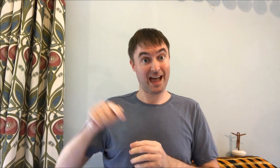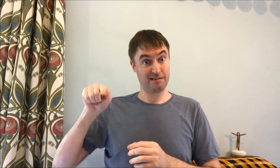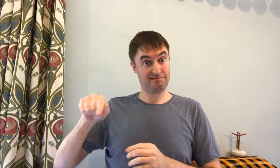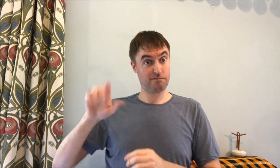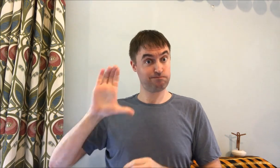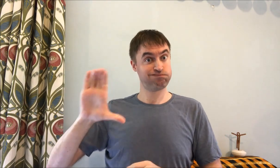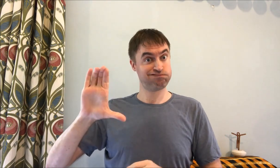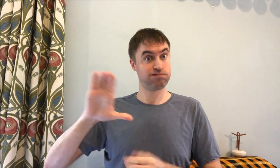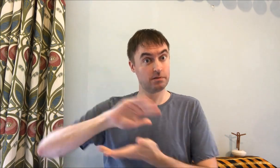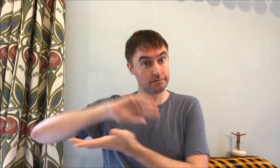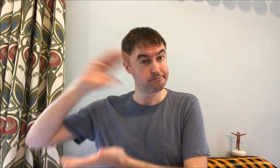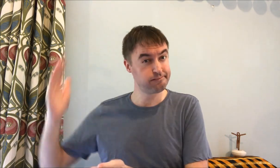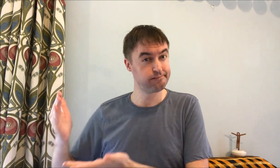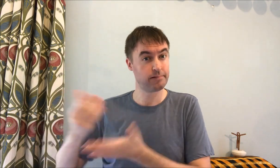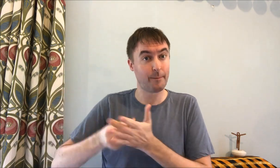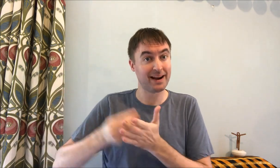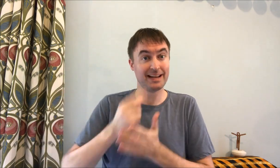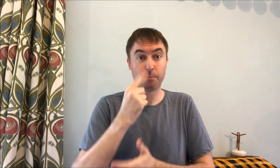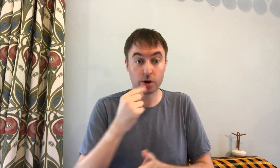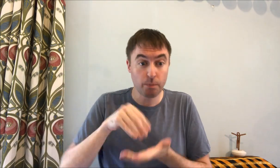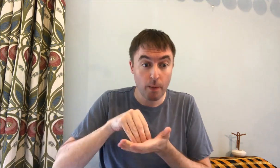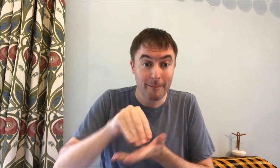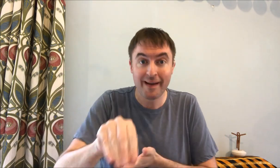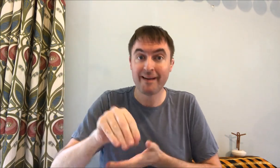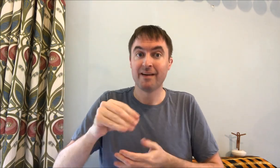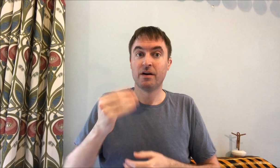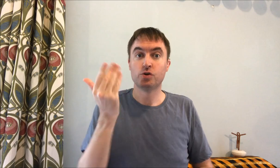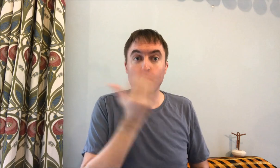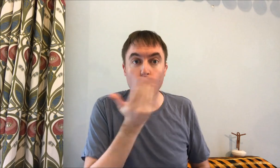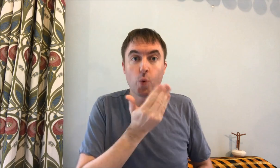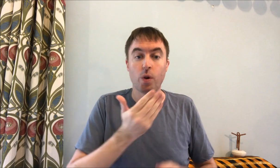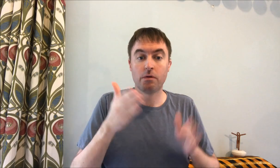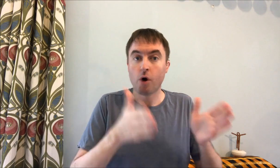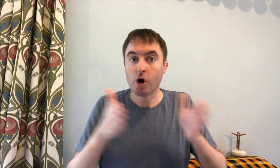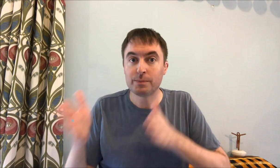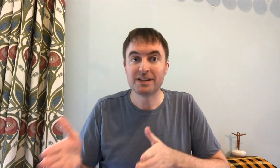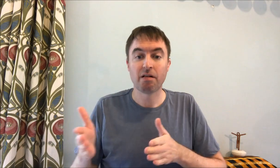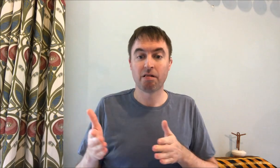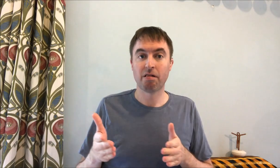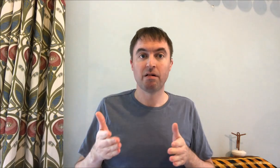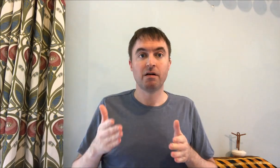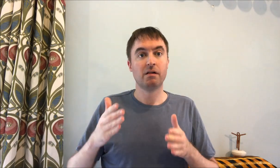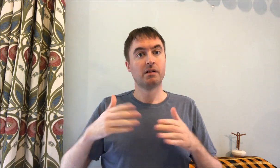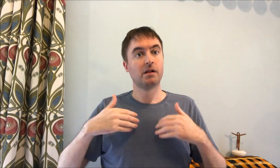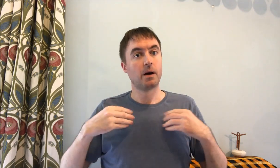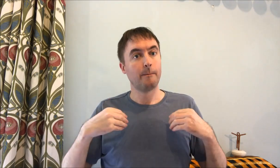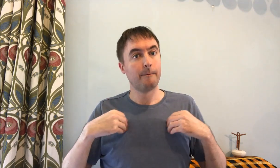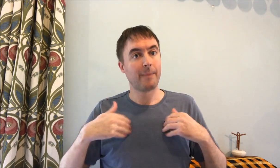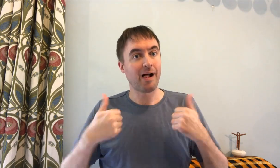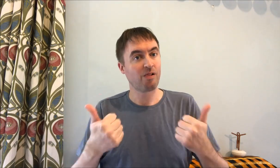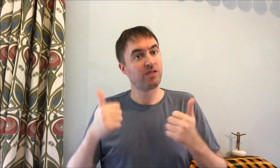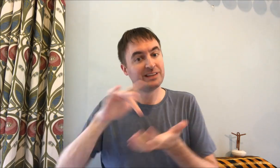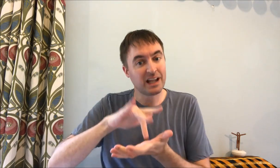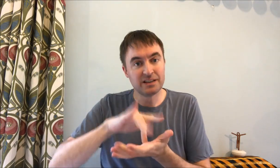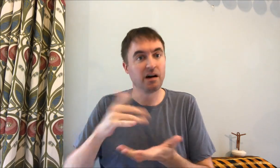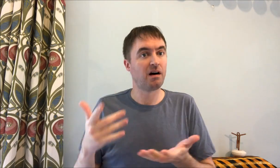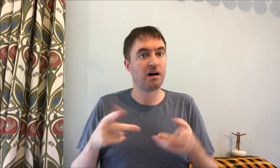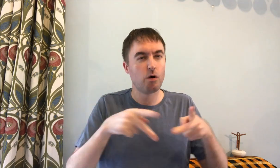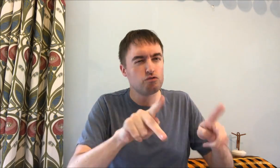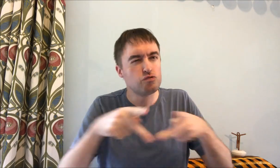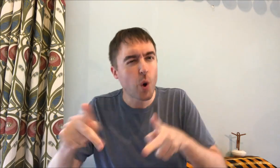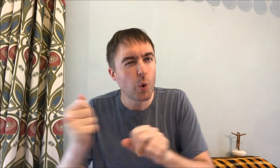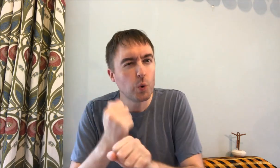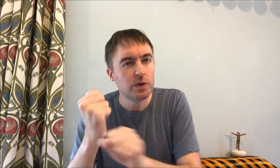That money could have been used to pay for schools, hospitals, clinics, road building.